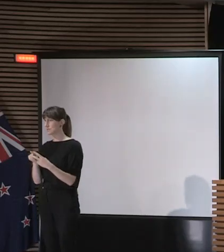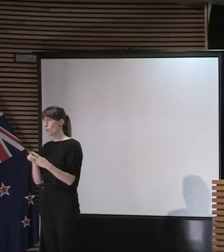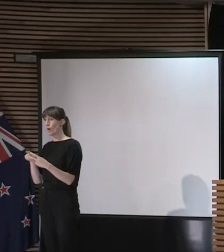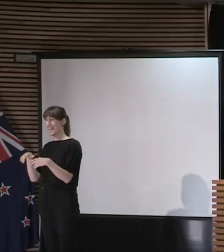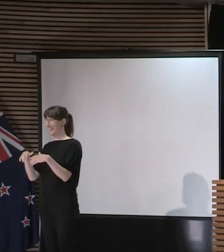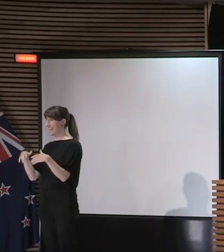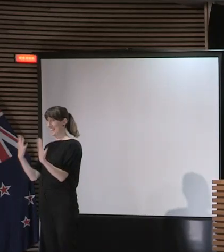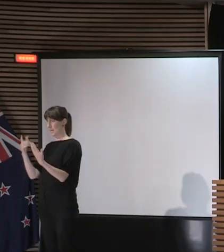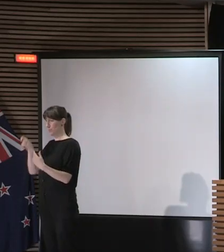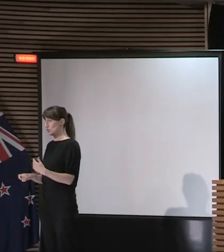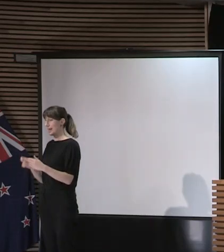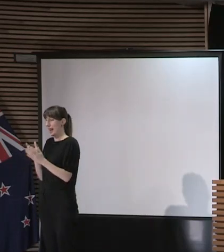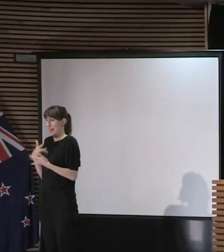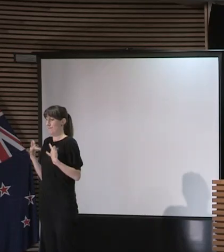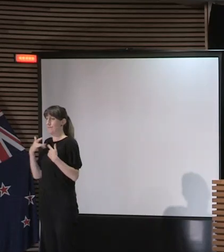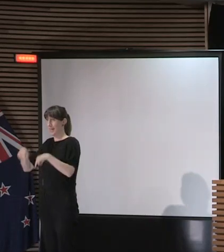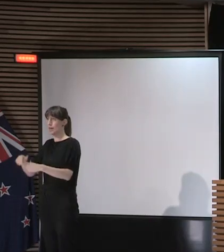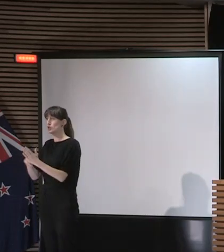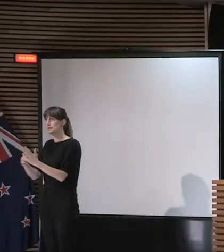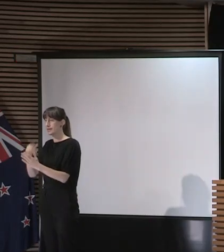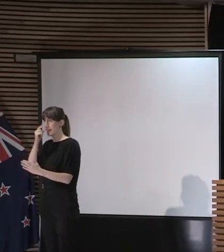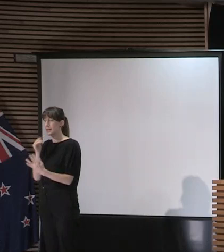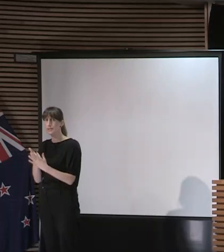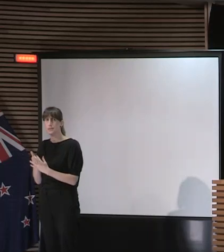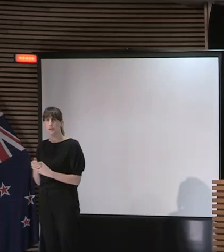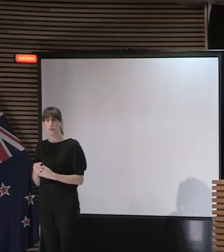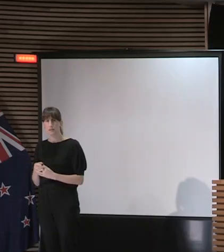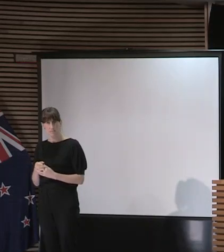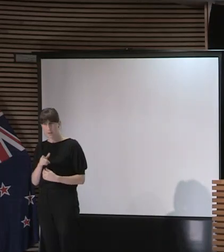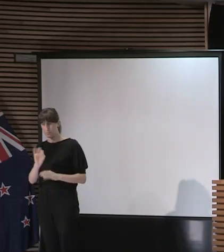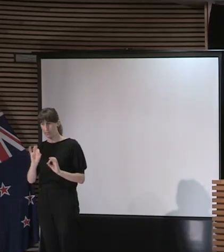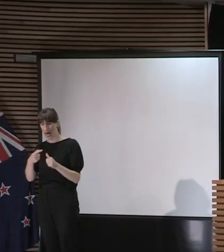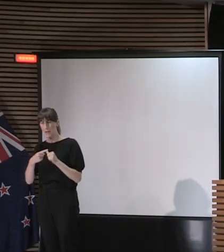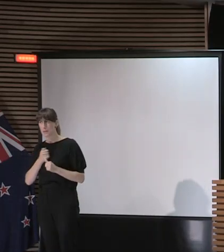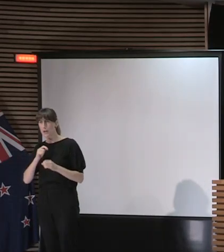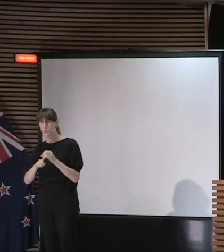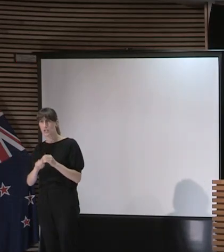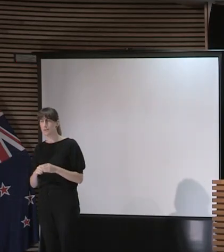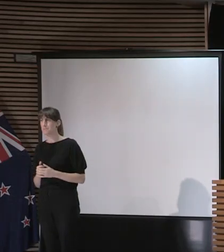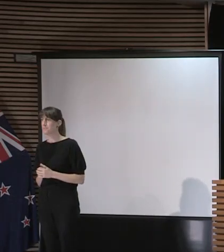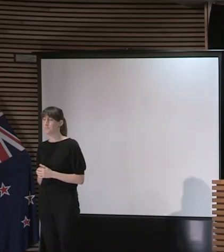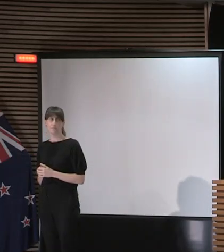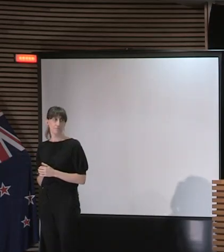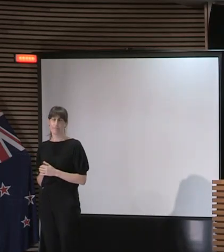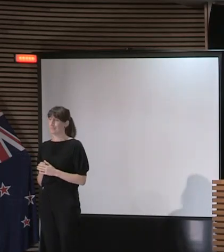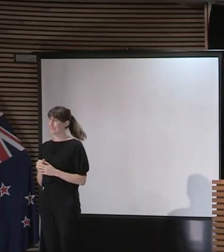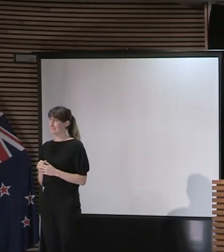Zealanders or permanent residents or New Zealand citizens. It's available to anyone that's here in the country.